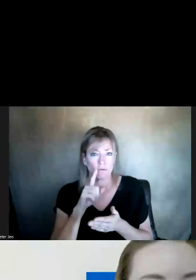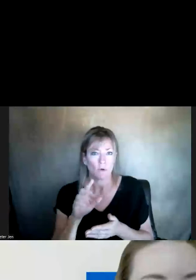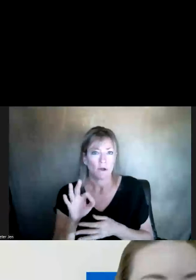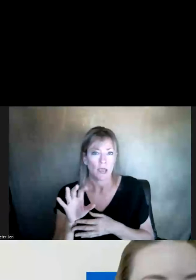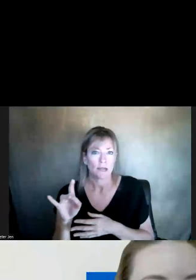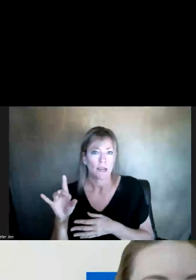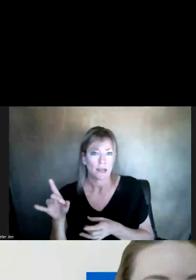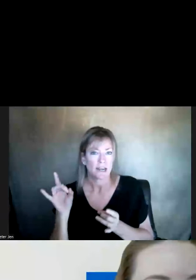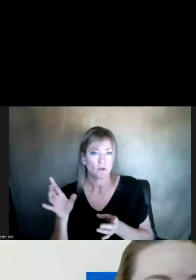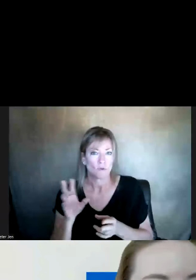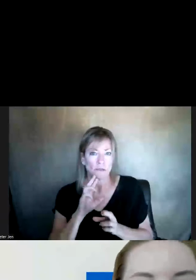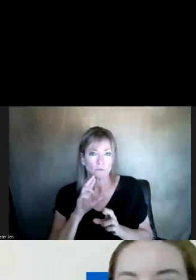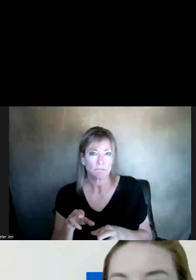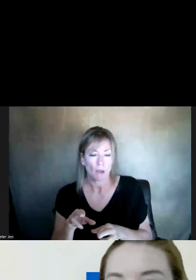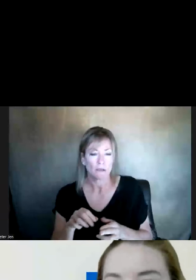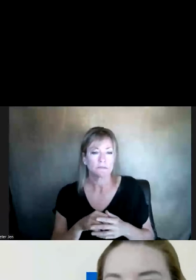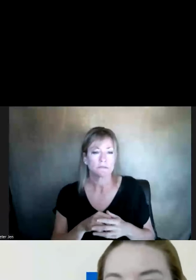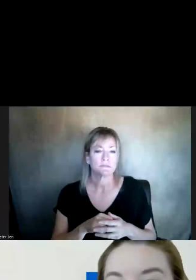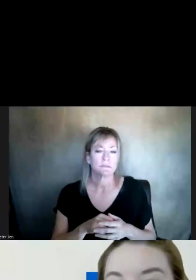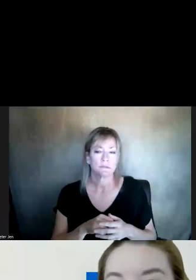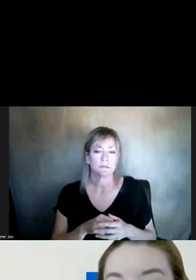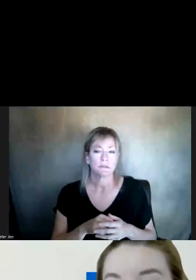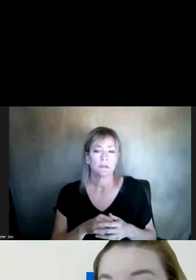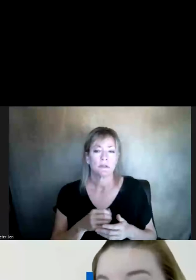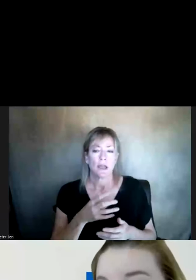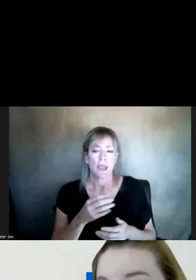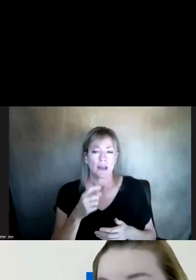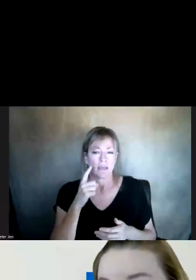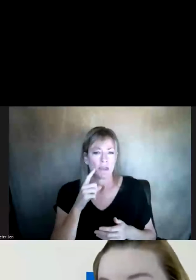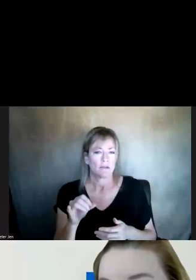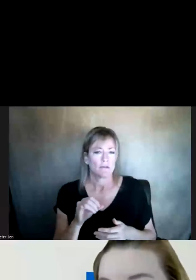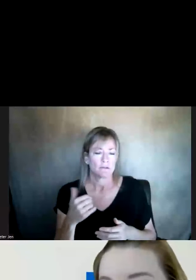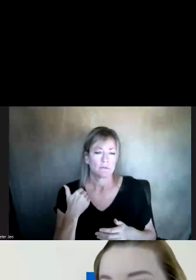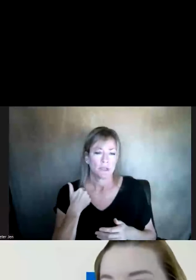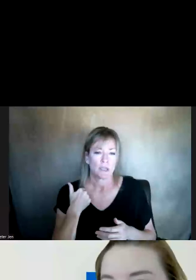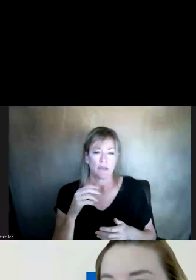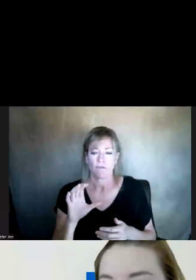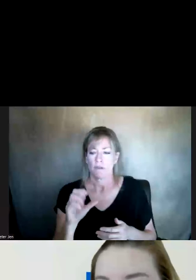CRISIS RESPONSE AND I THINK WE ALSO HAVE CAITLIN WHO WANTS TO